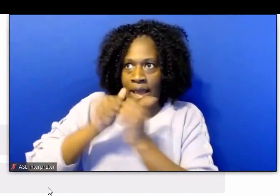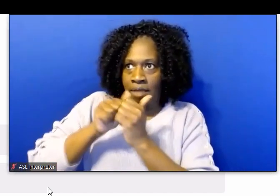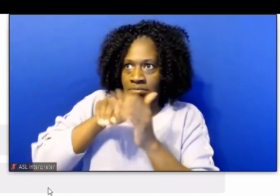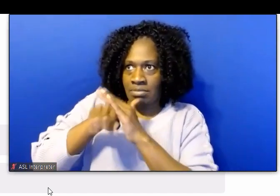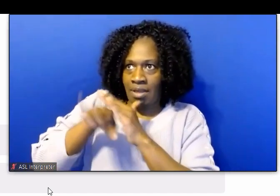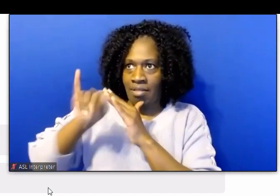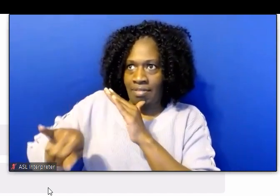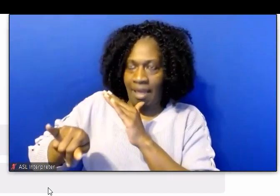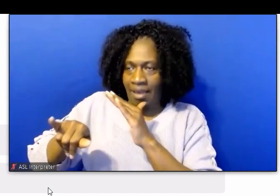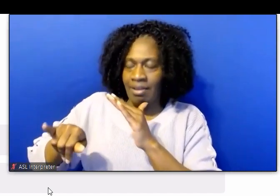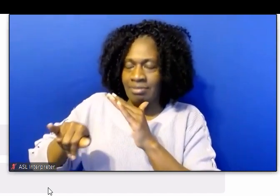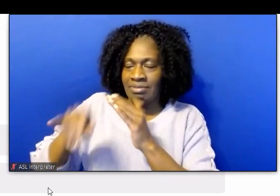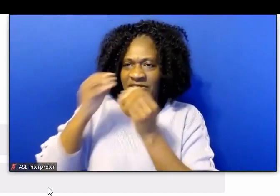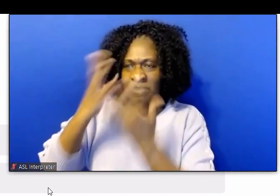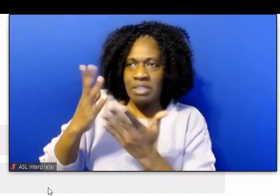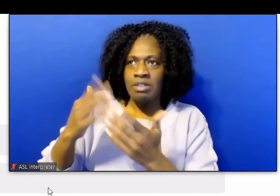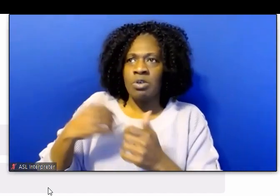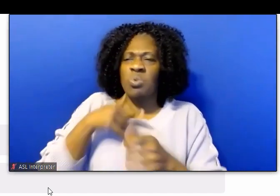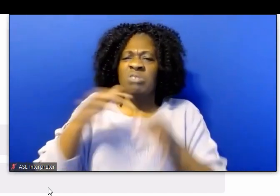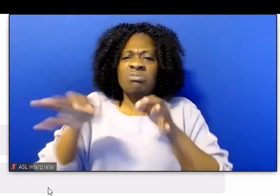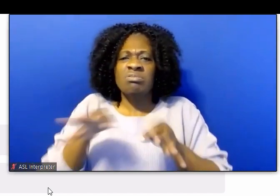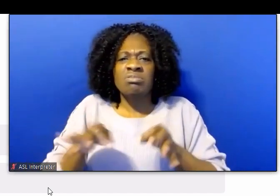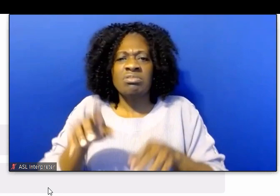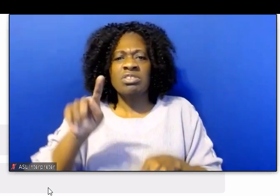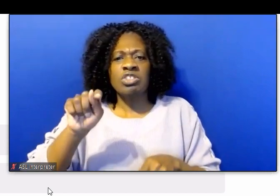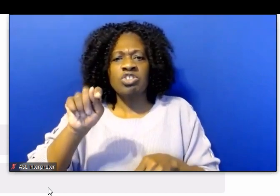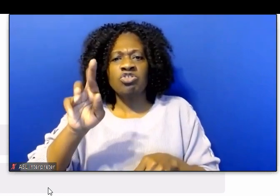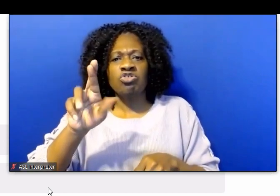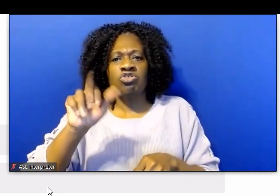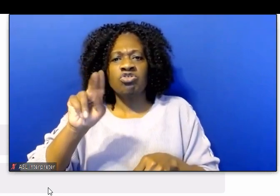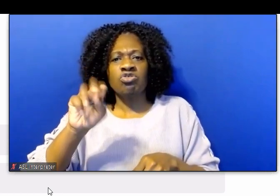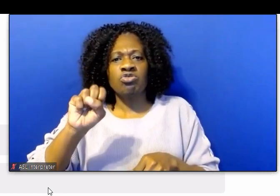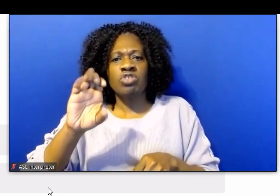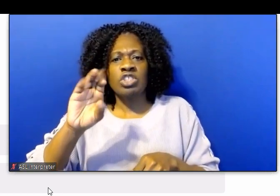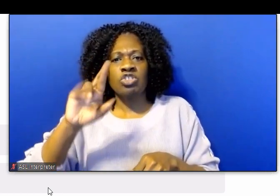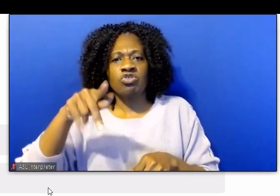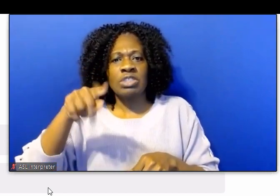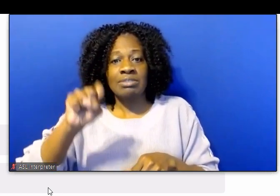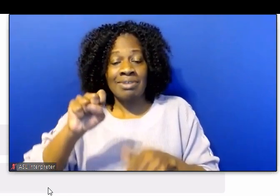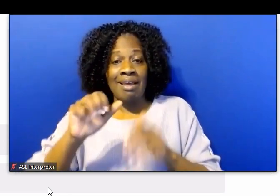We will cover transcripts and we'll also cover how to get an interpreter online